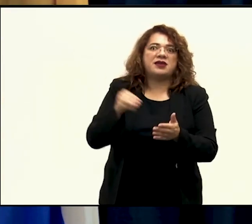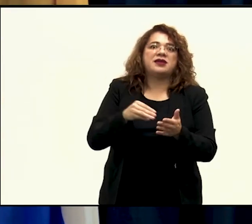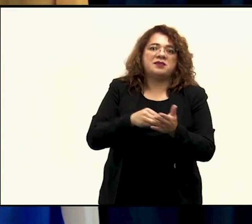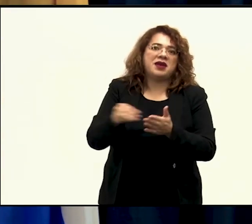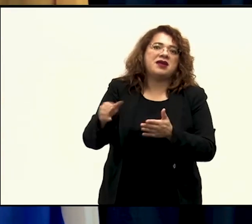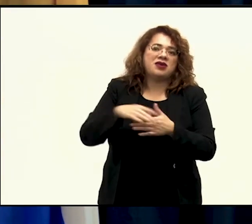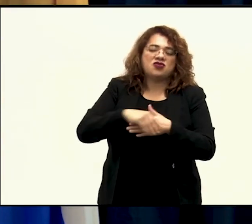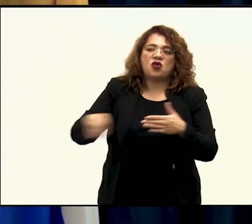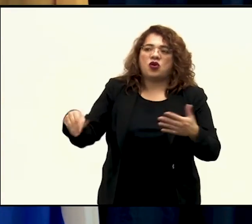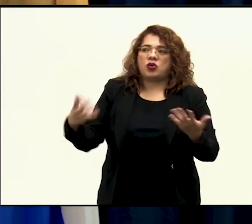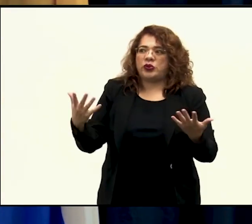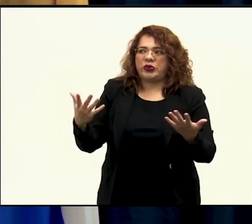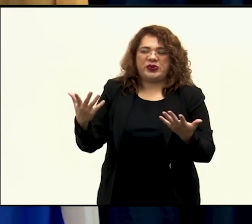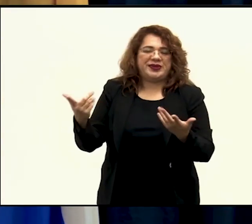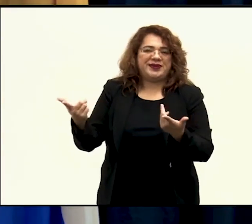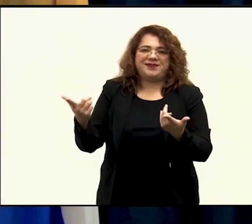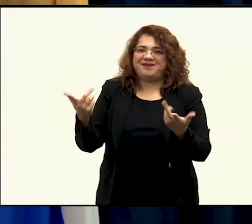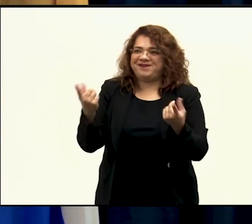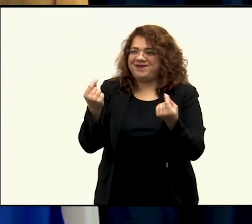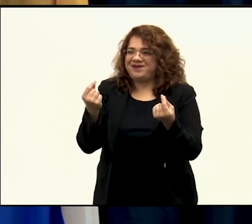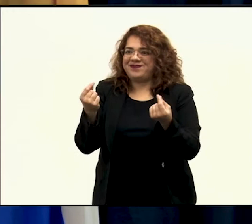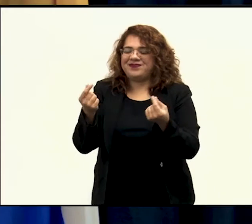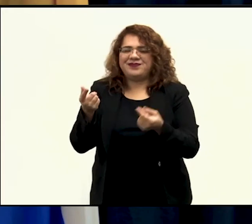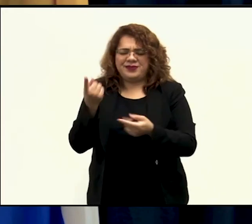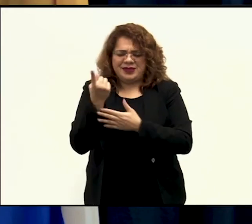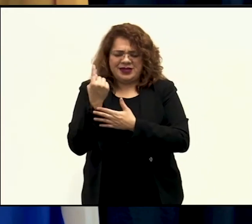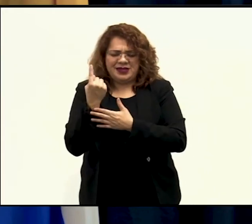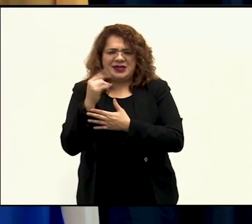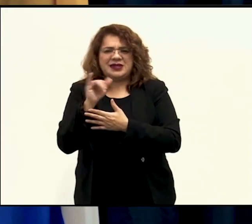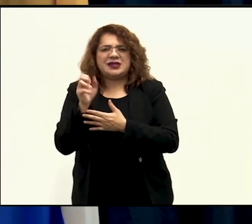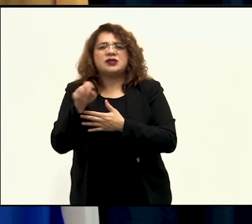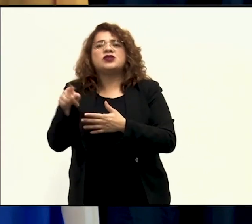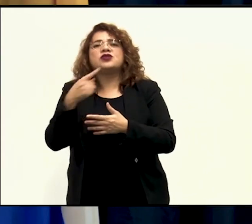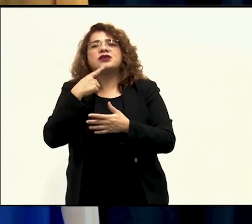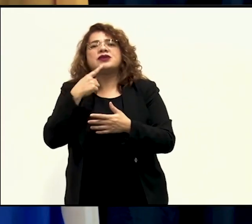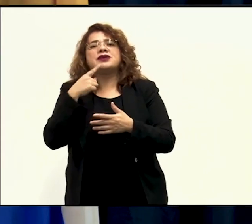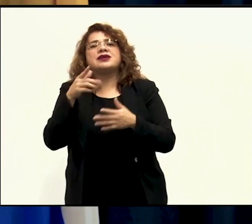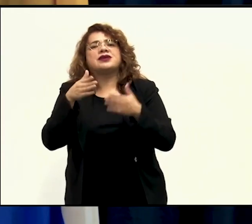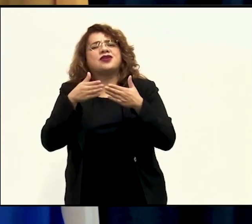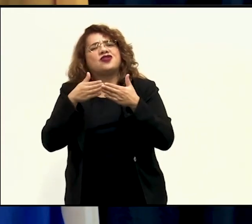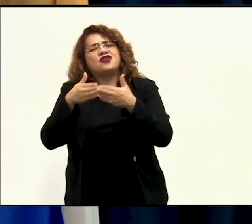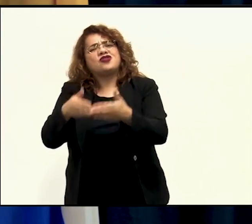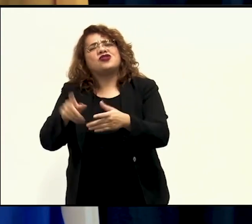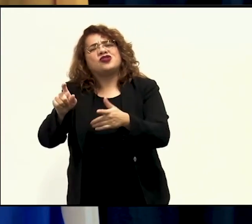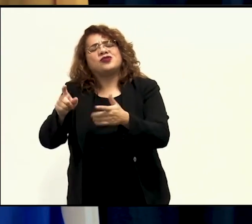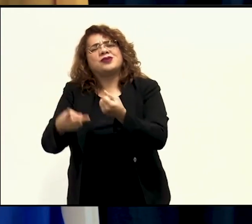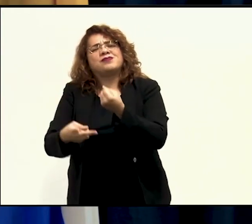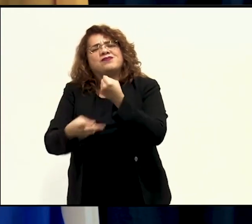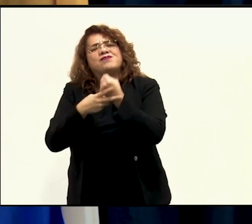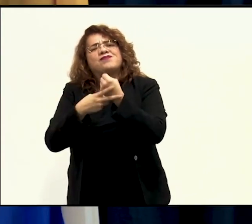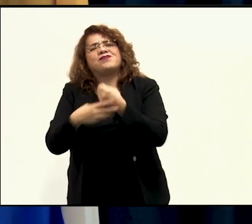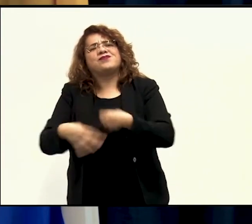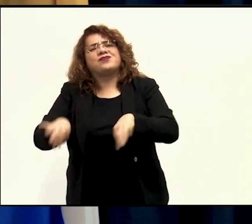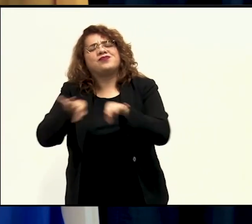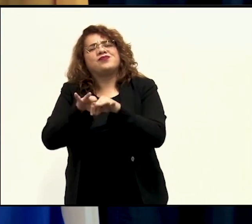Mayor, last year in your State of the City Address in January you said that the ship should be preserved as an important piece of history for Long Beach.